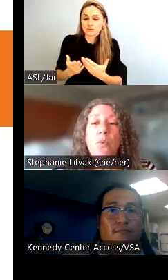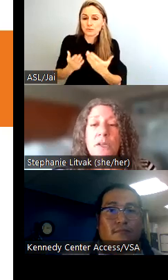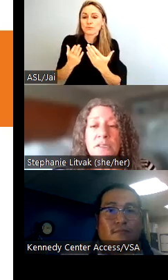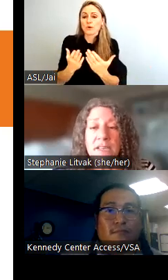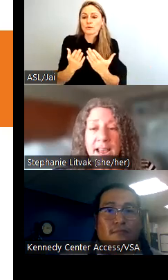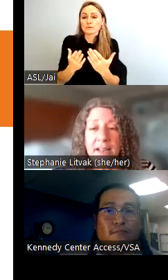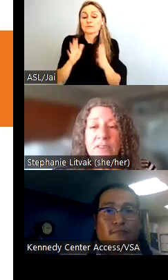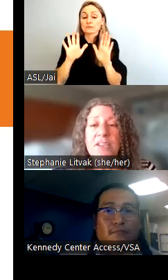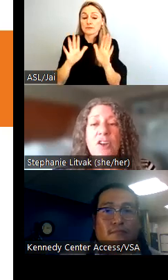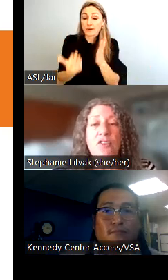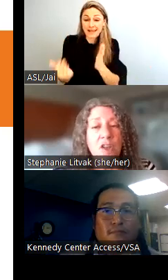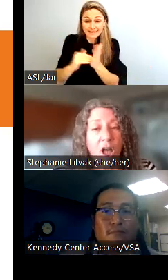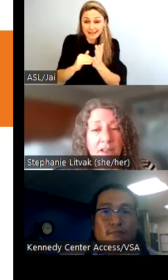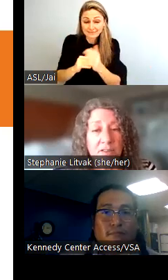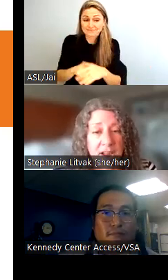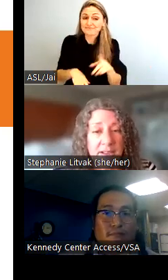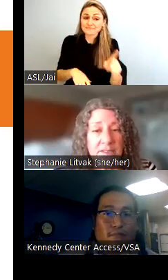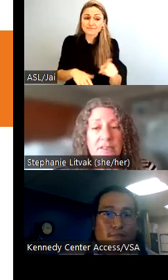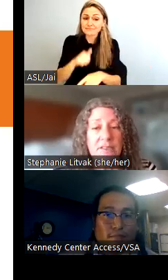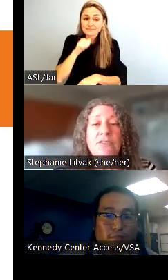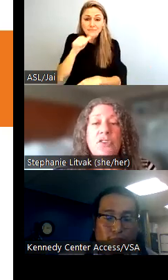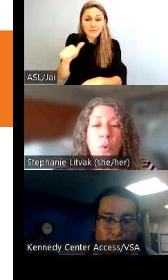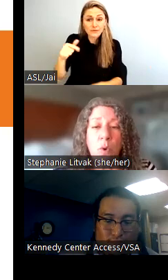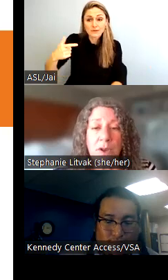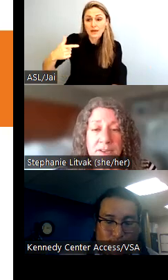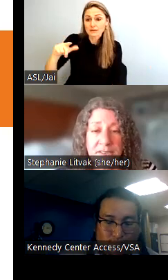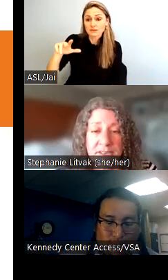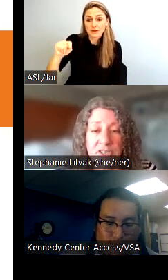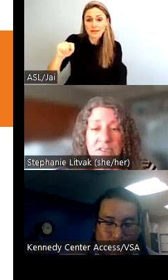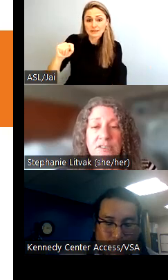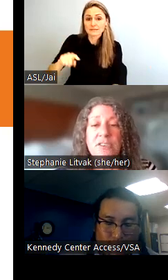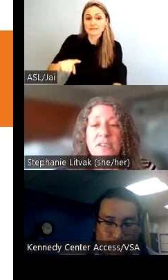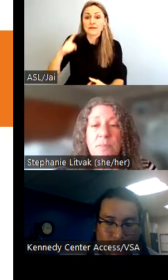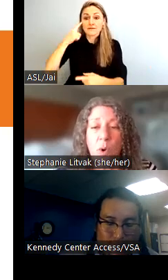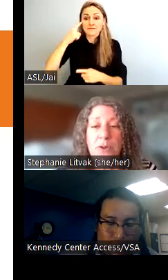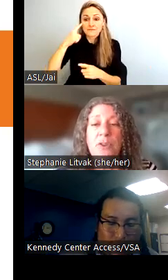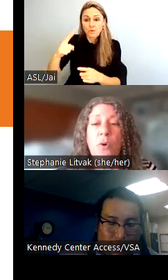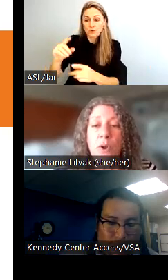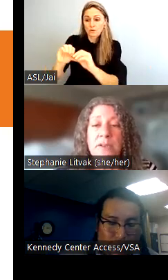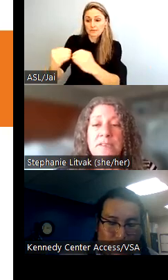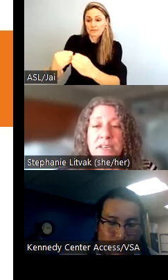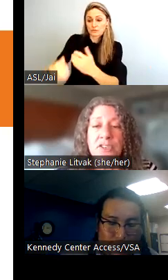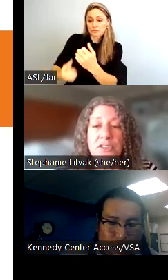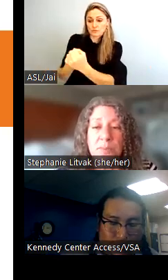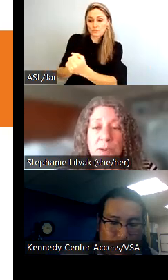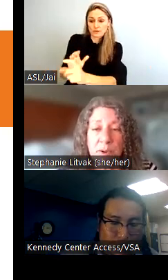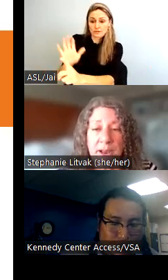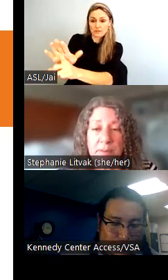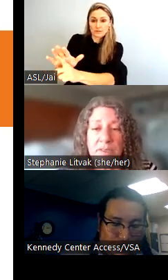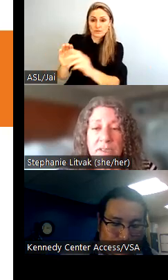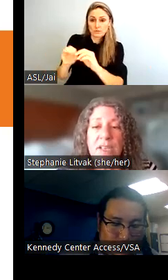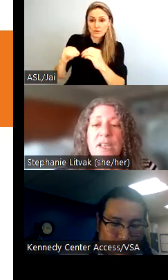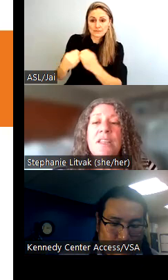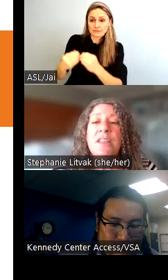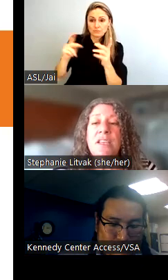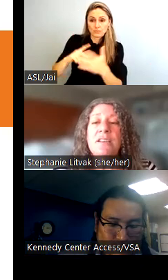So once again these are not grants to organizations to support the organization's programs.